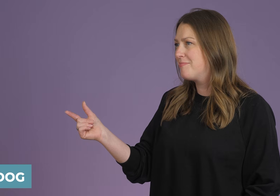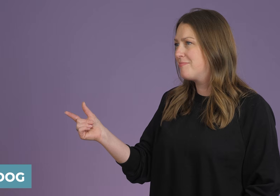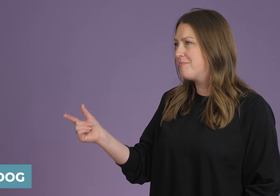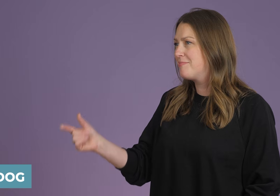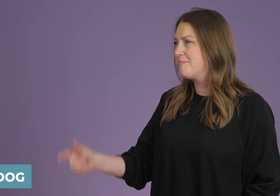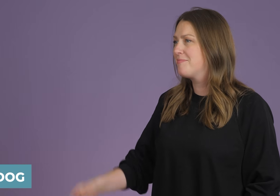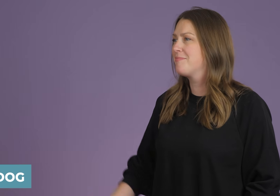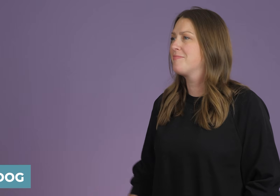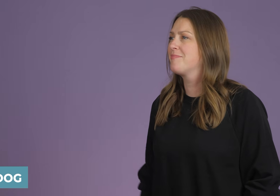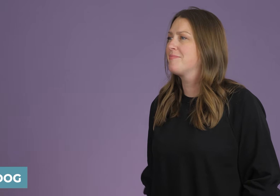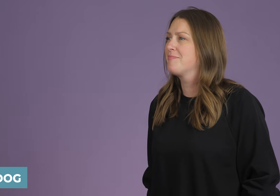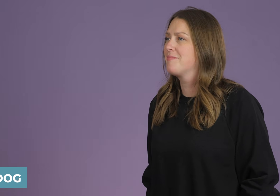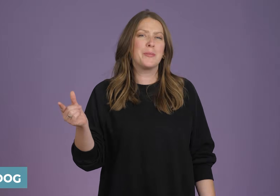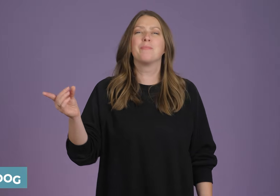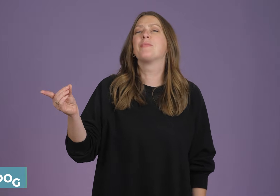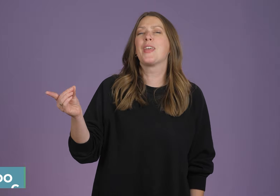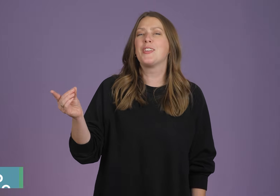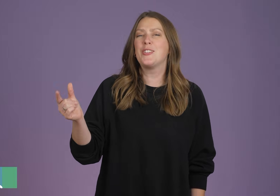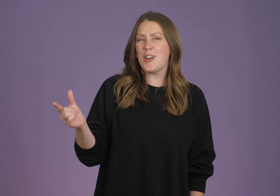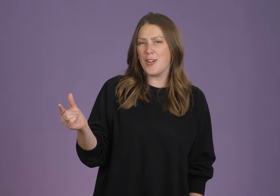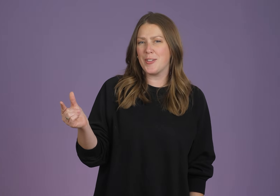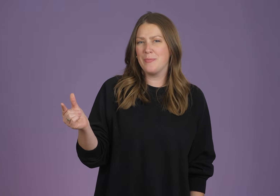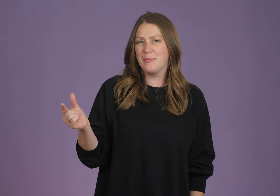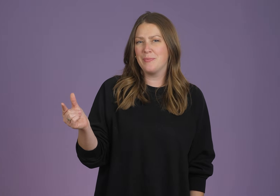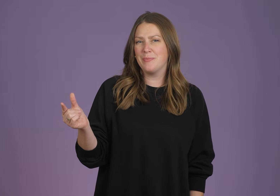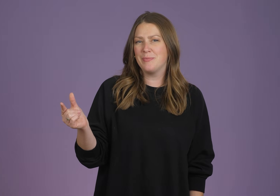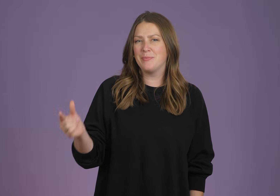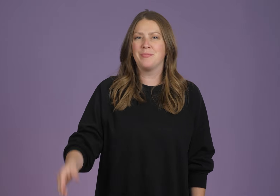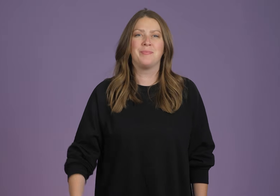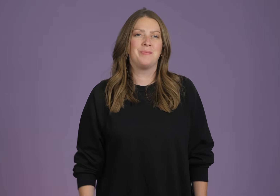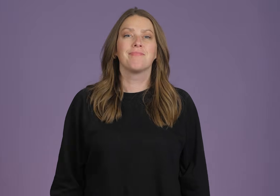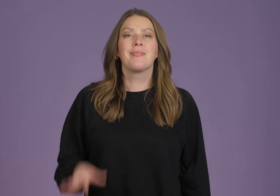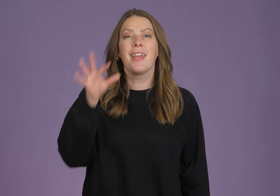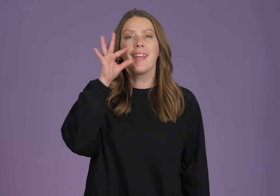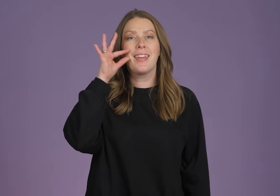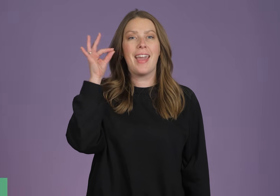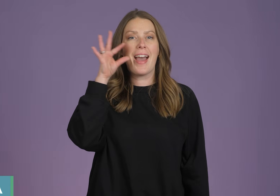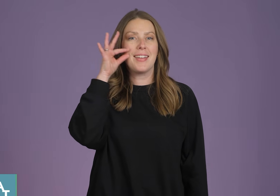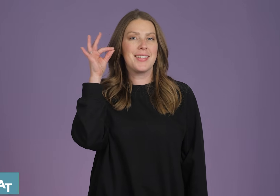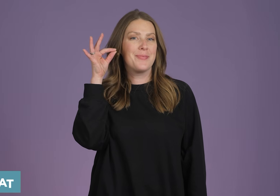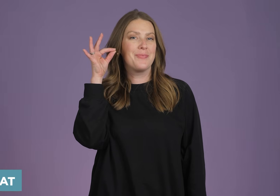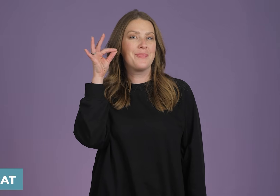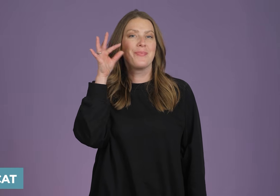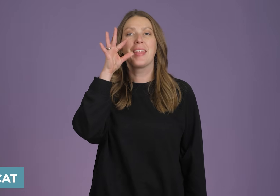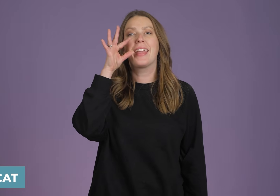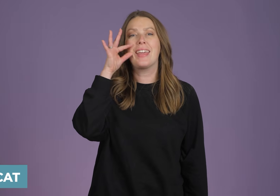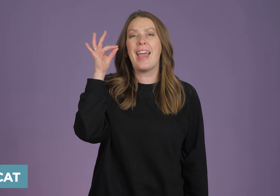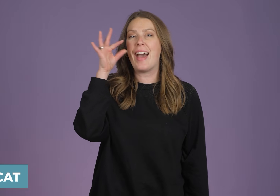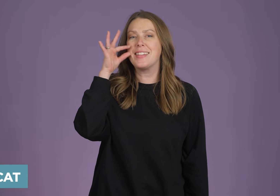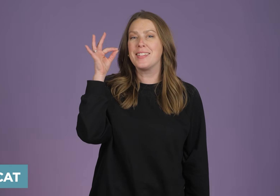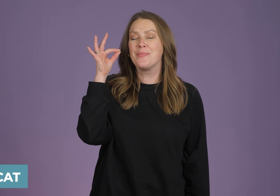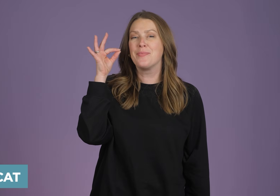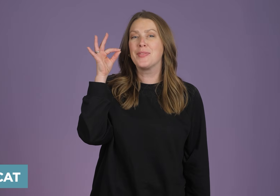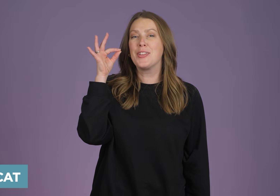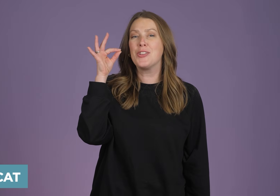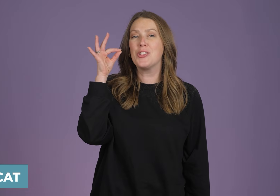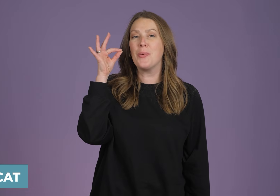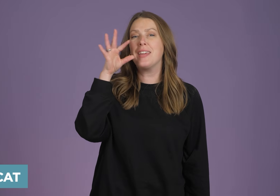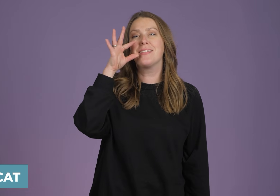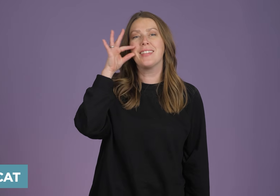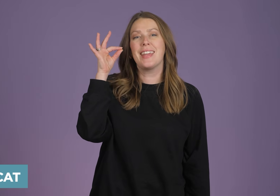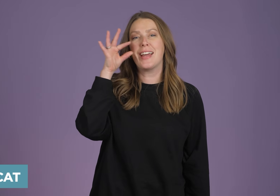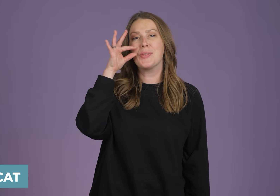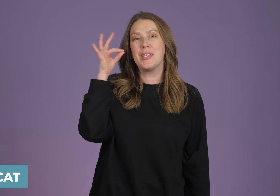snapping is the most popular. Dog.